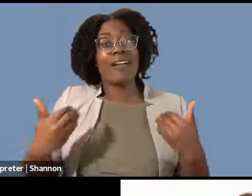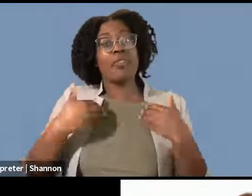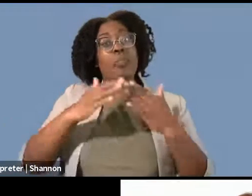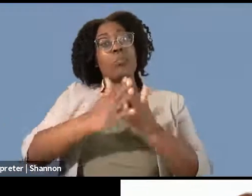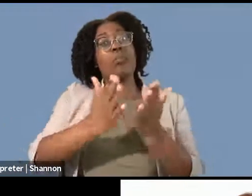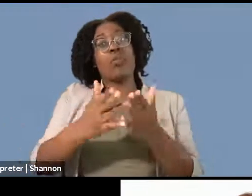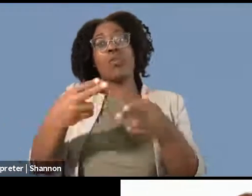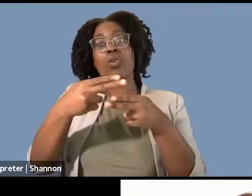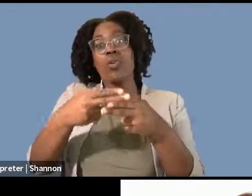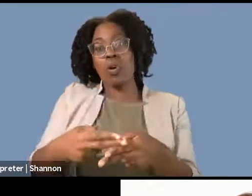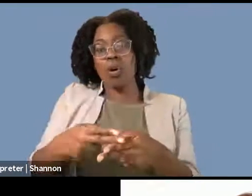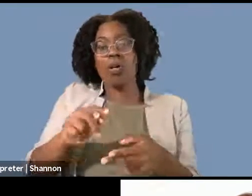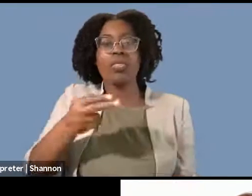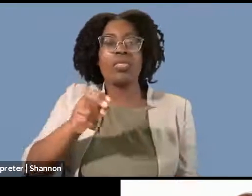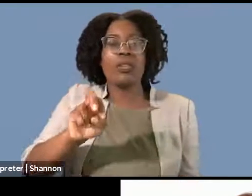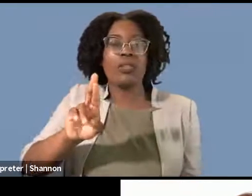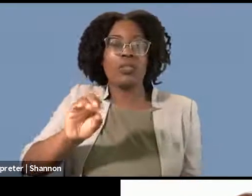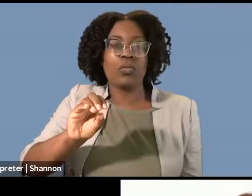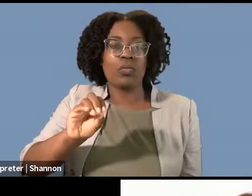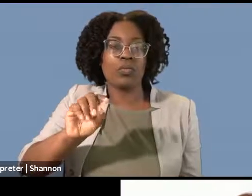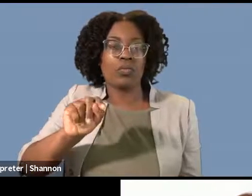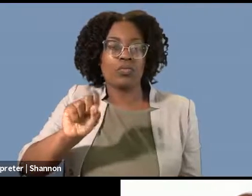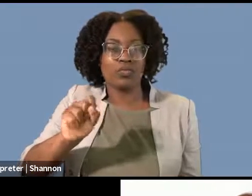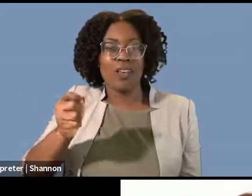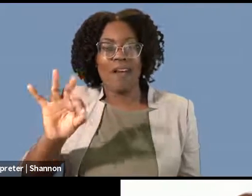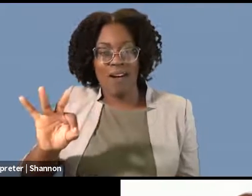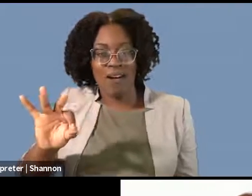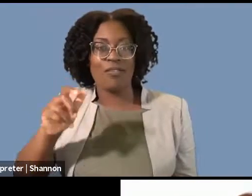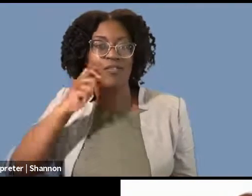you know, our ideas around race and there is a lot of people who have been writing about this.